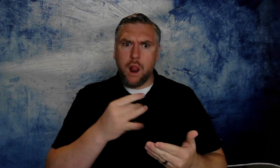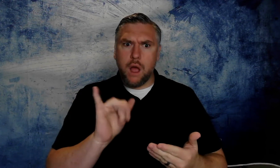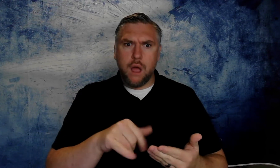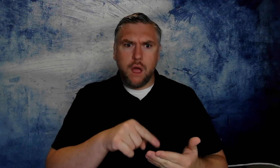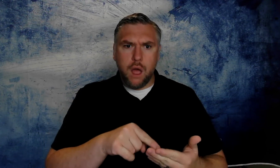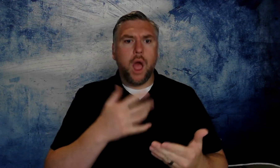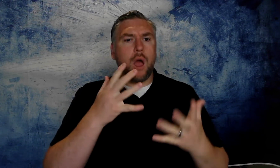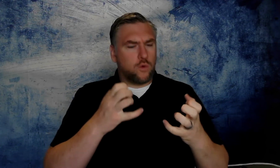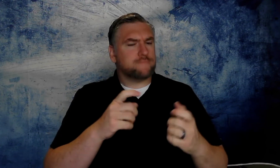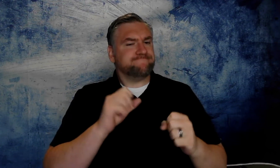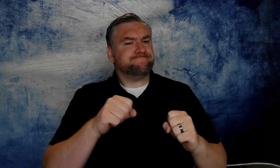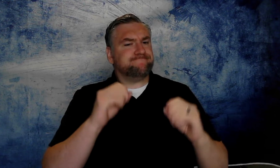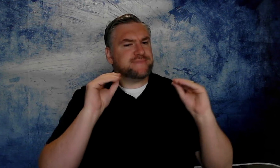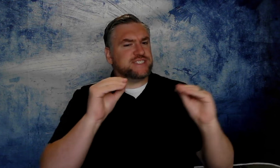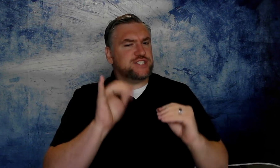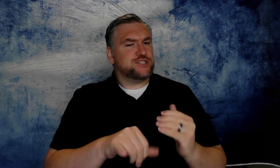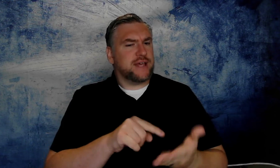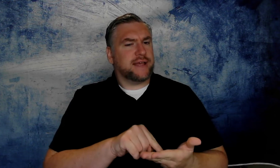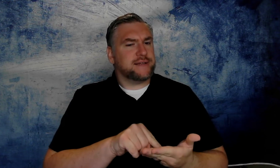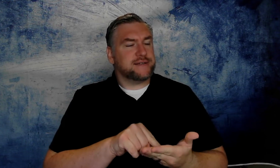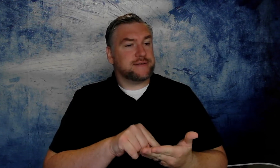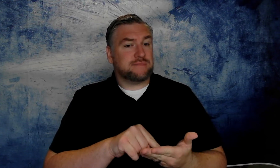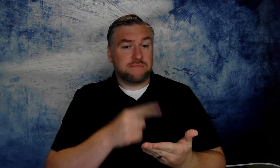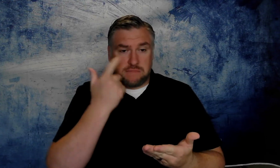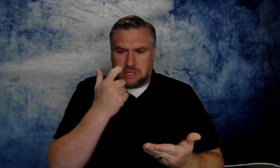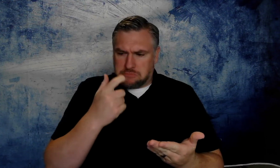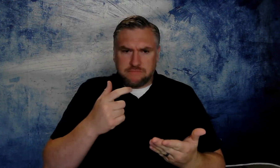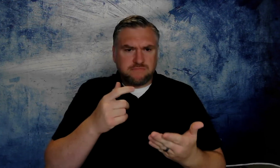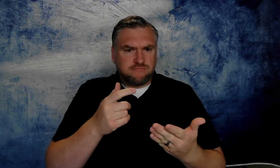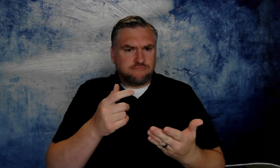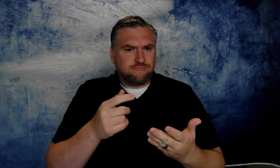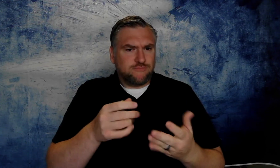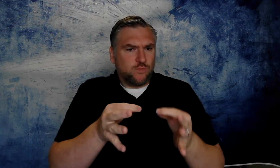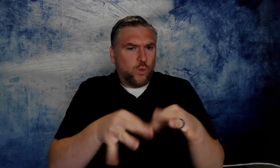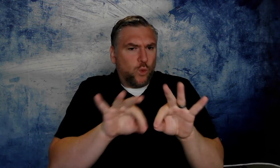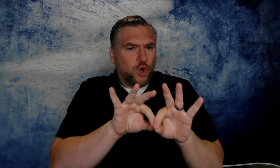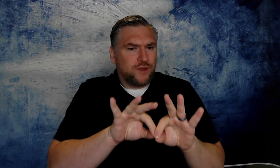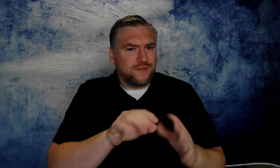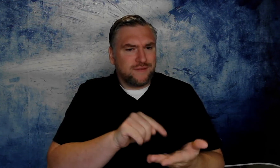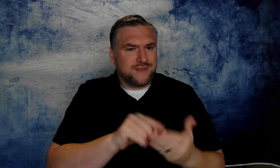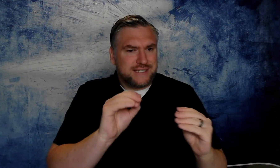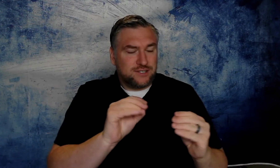found in the standards? “Oh, I like that lesson I’m going to teach that because it's worth it!”